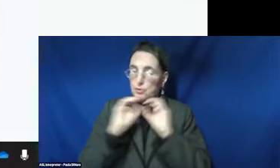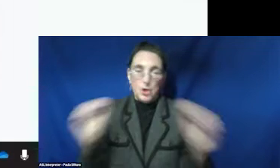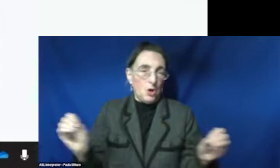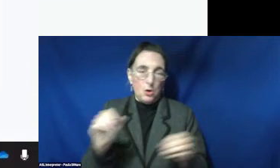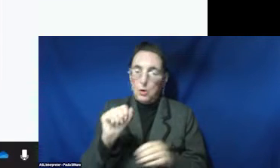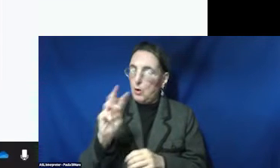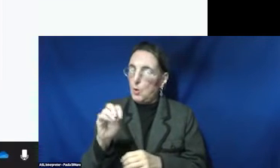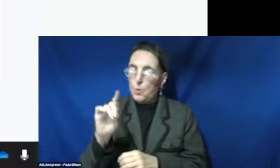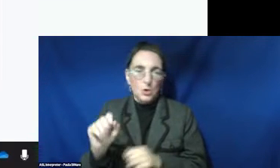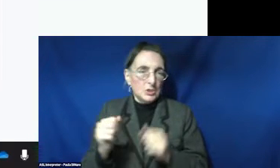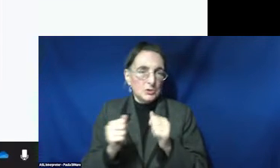this will not be relevant to you.